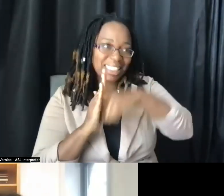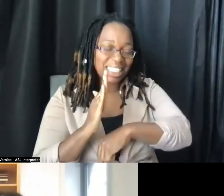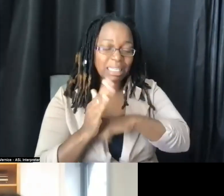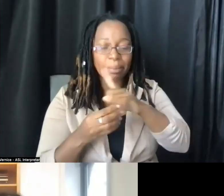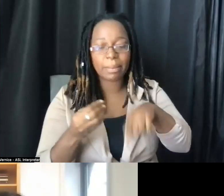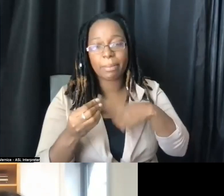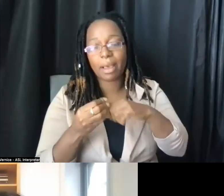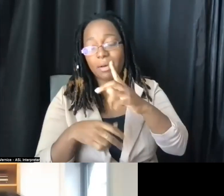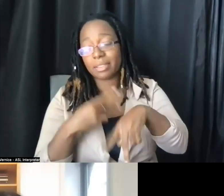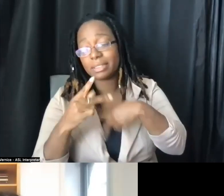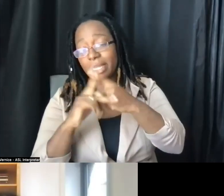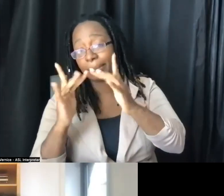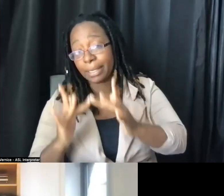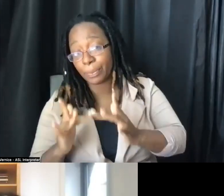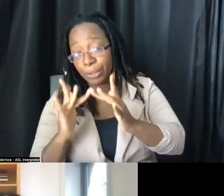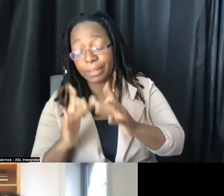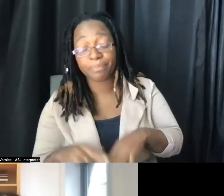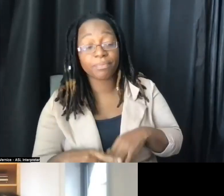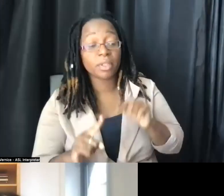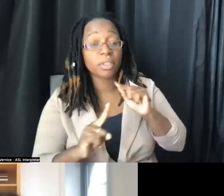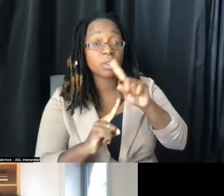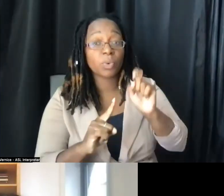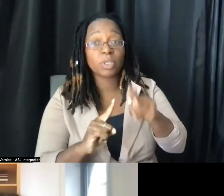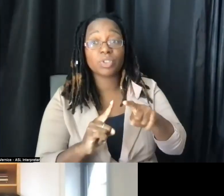will try to address it over email. So, the first question